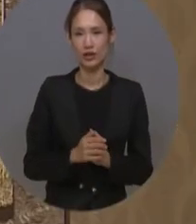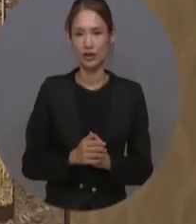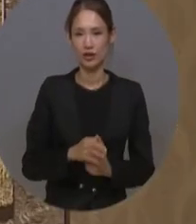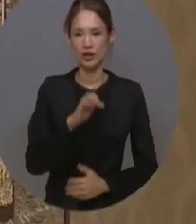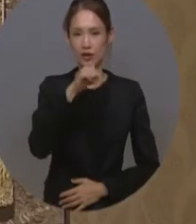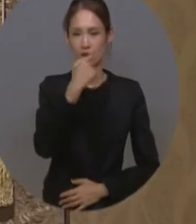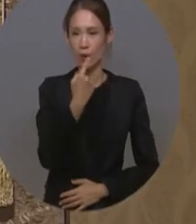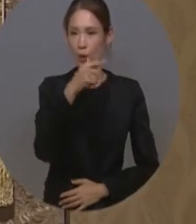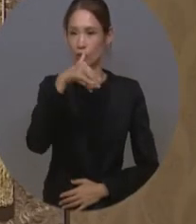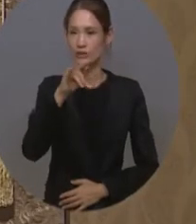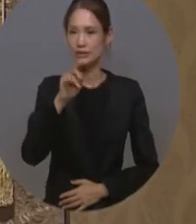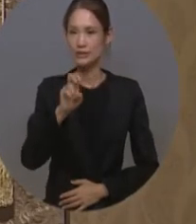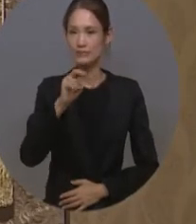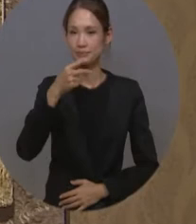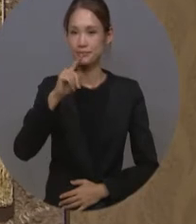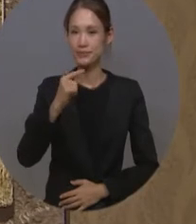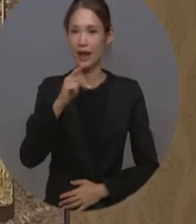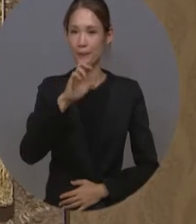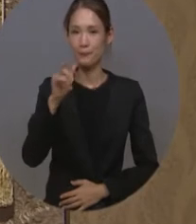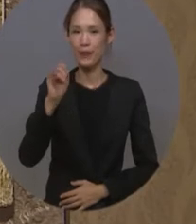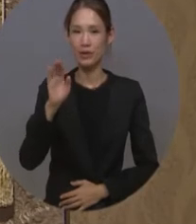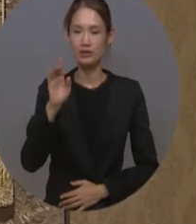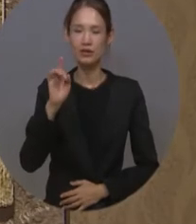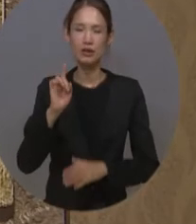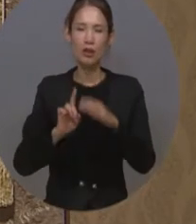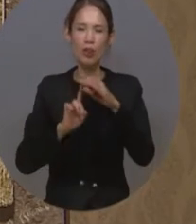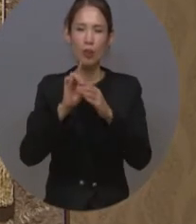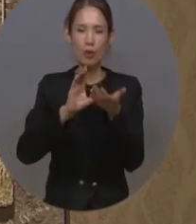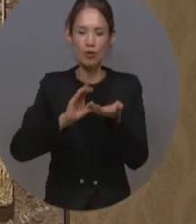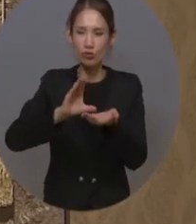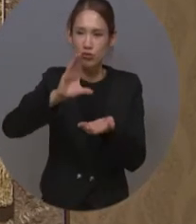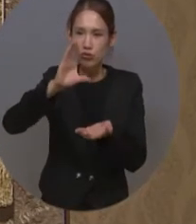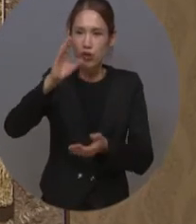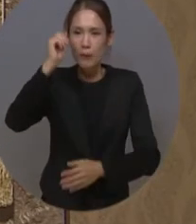which means if you use a high pillow, you'll die quickly